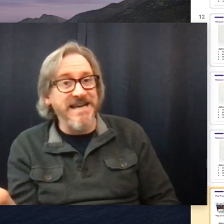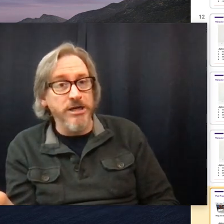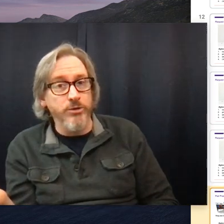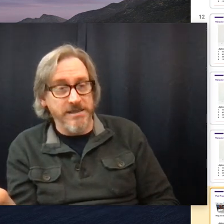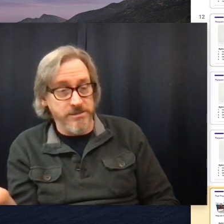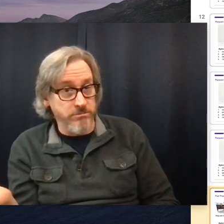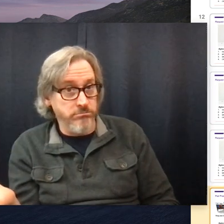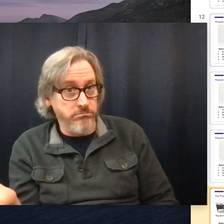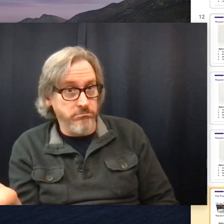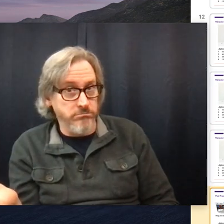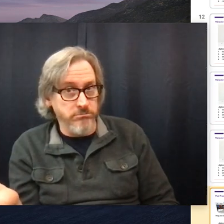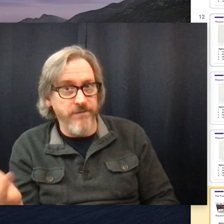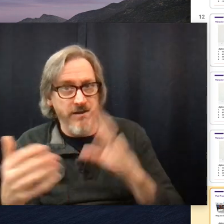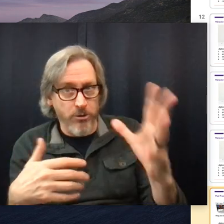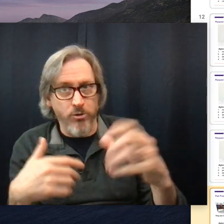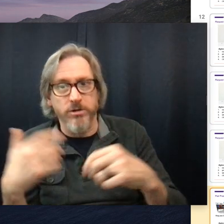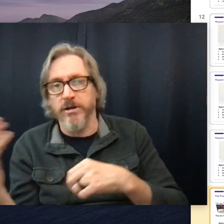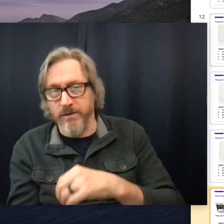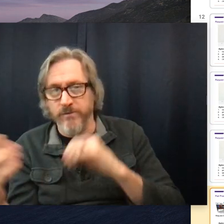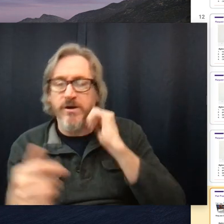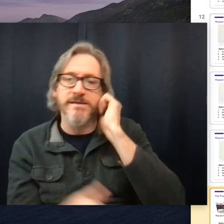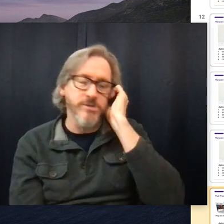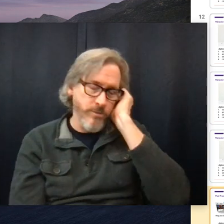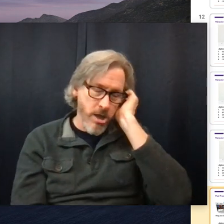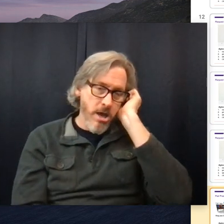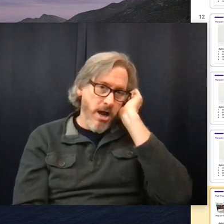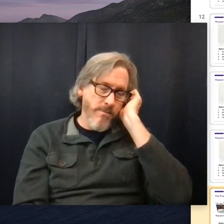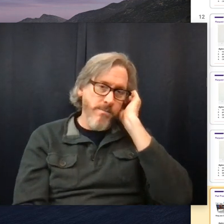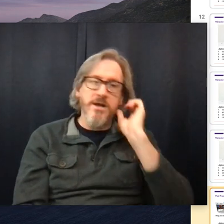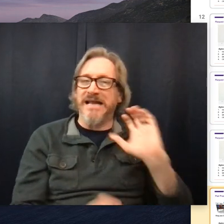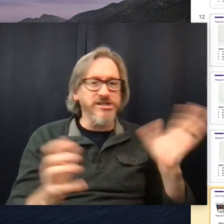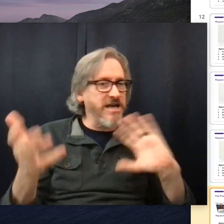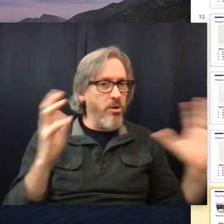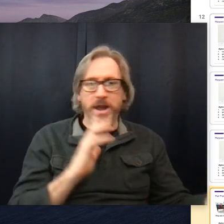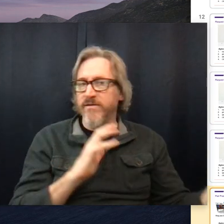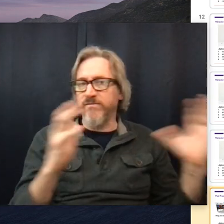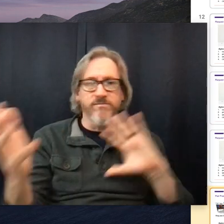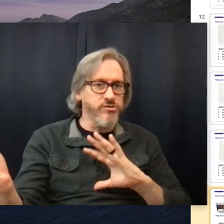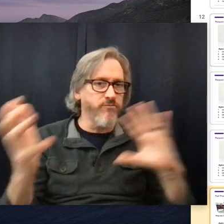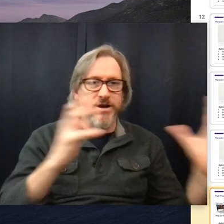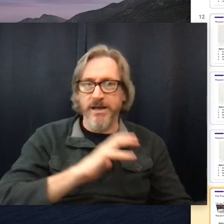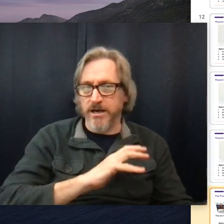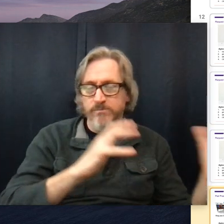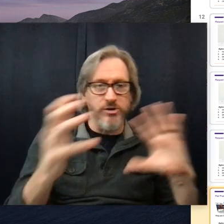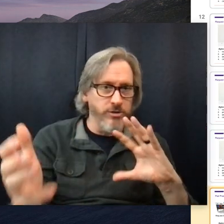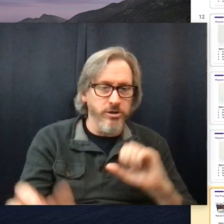need to do this and then the airport and then the FR so um just a way of sort of breaking it up so